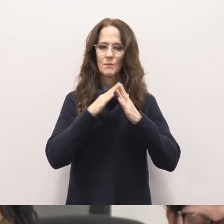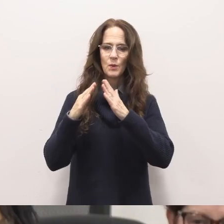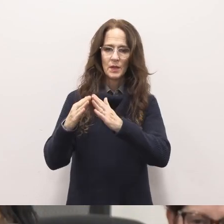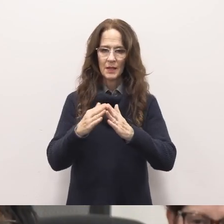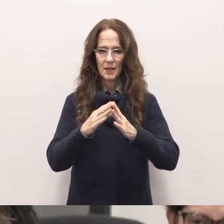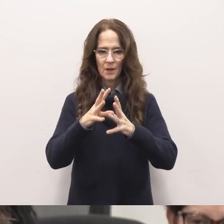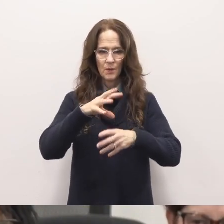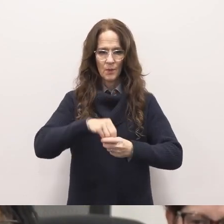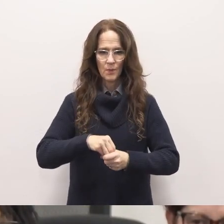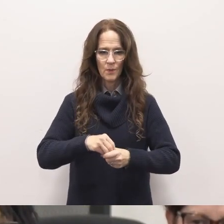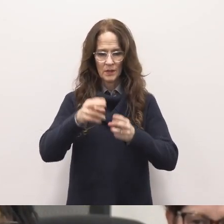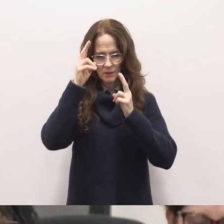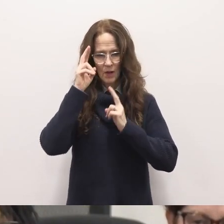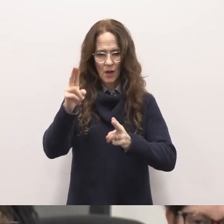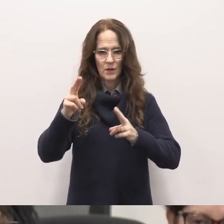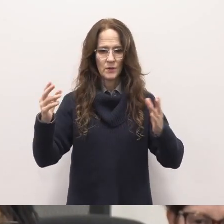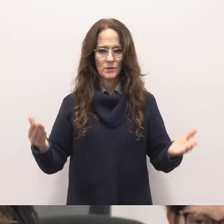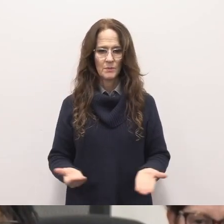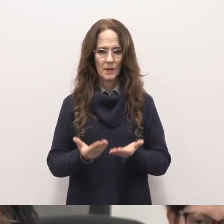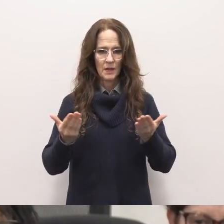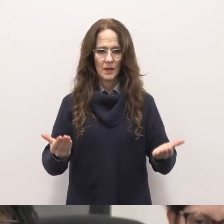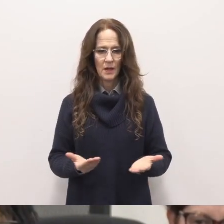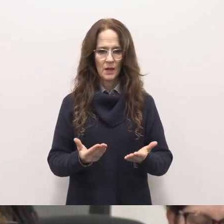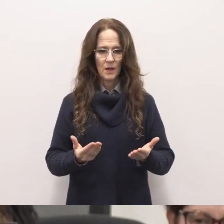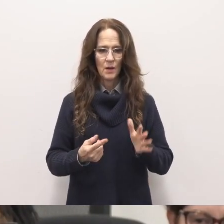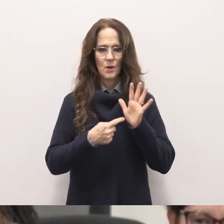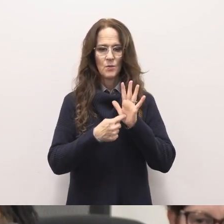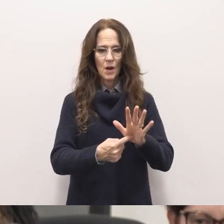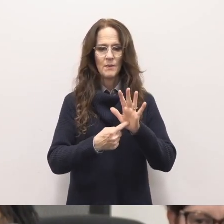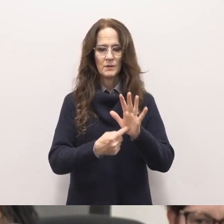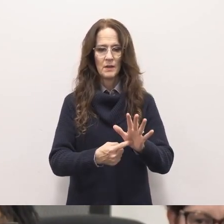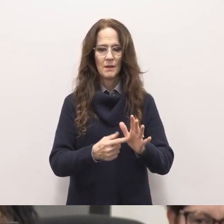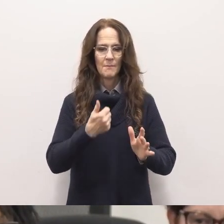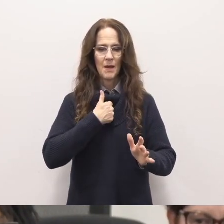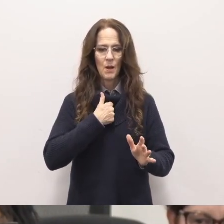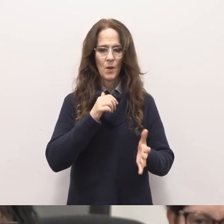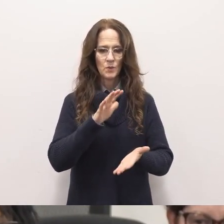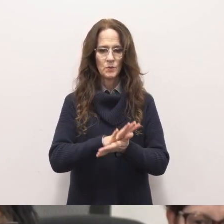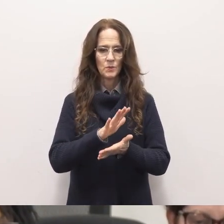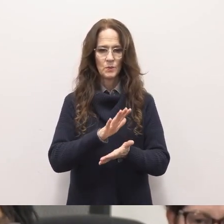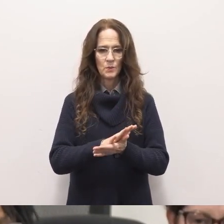It is truly an honor to be here today to represent my very own school, Robert A. Millikan.